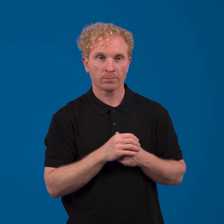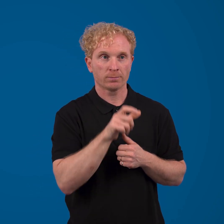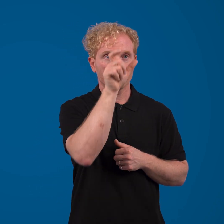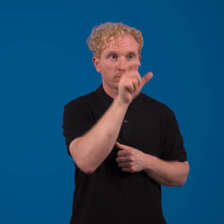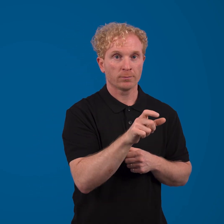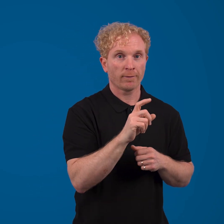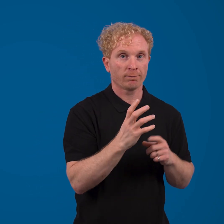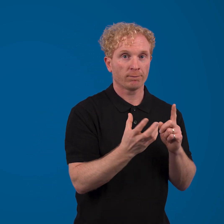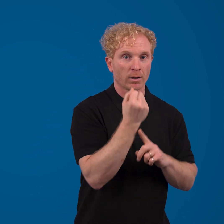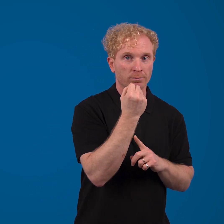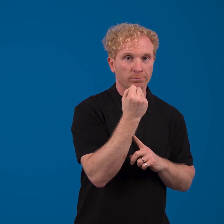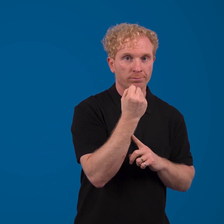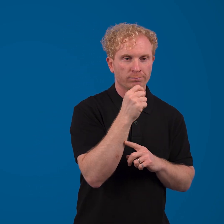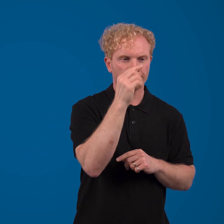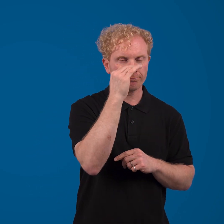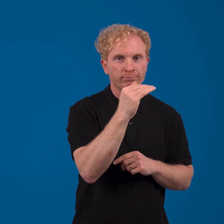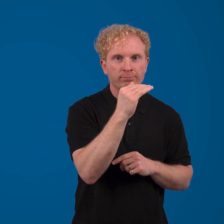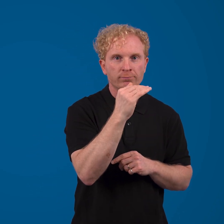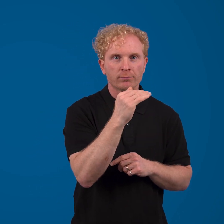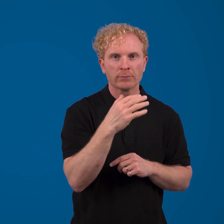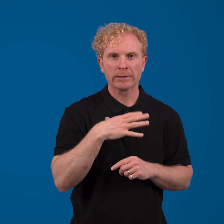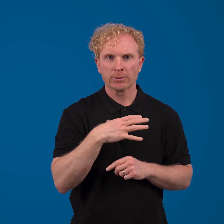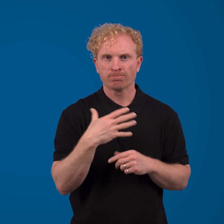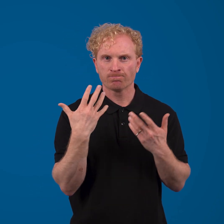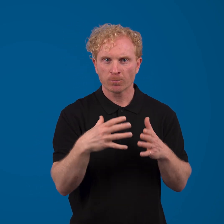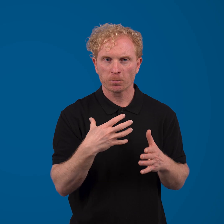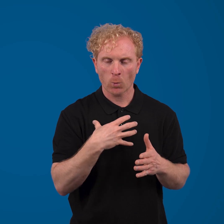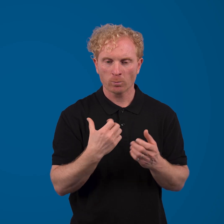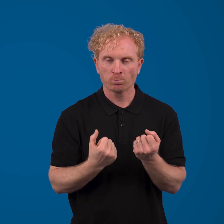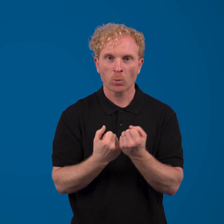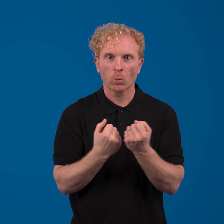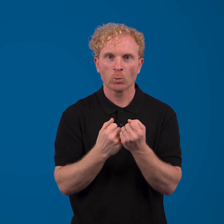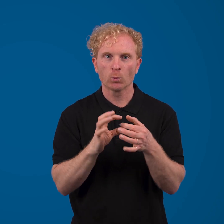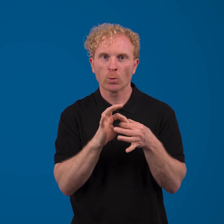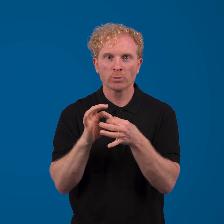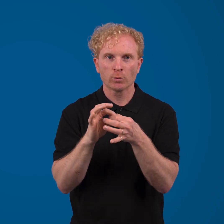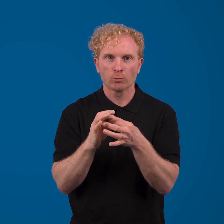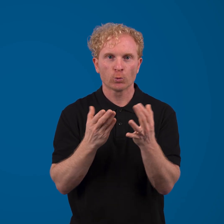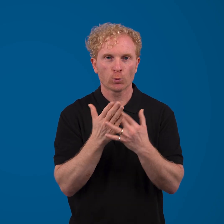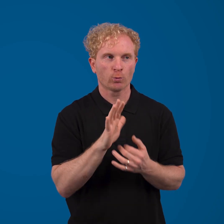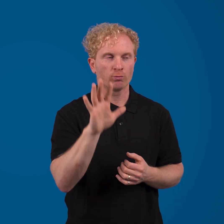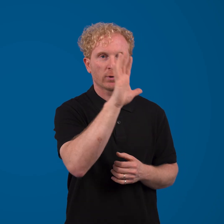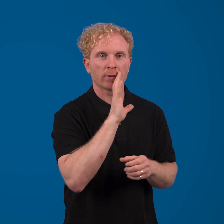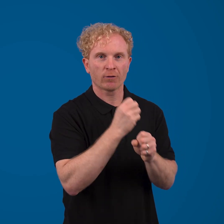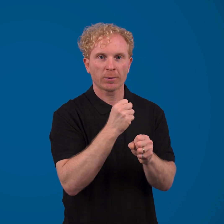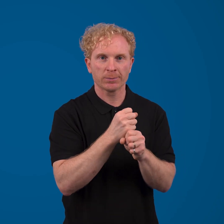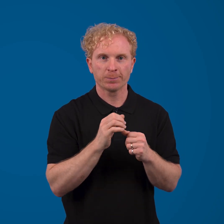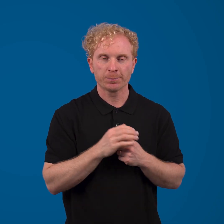Finding: More needs to be done to support a coordinated approach across governments